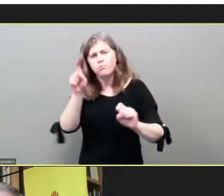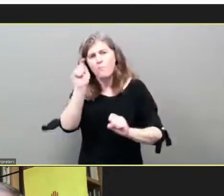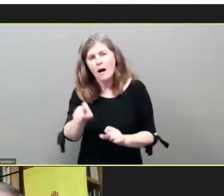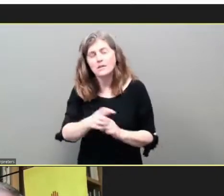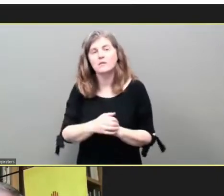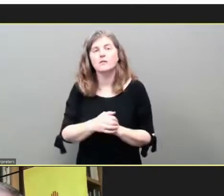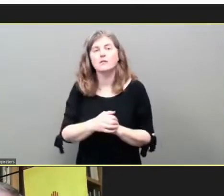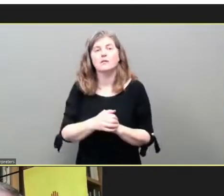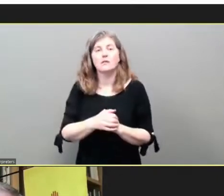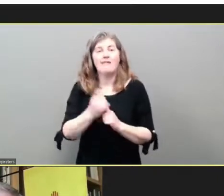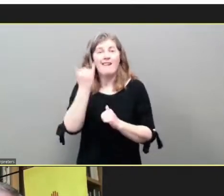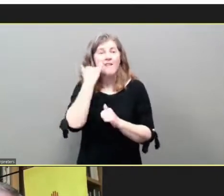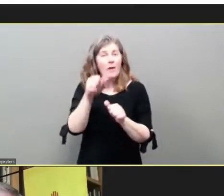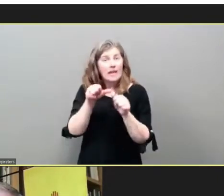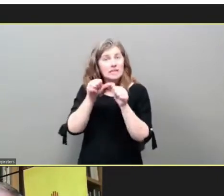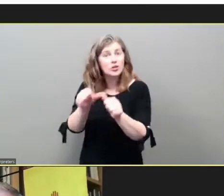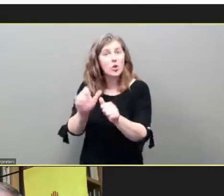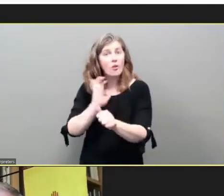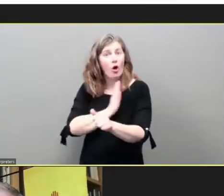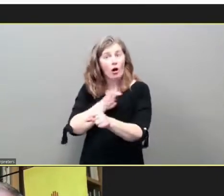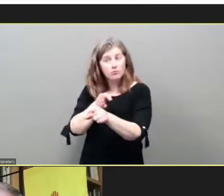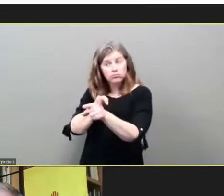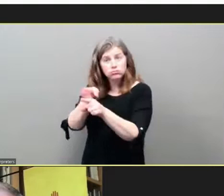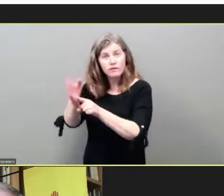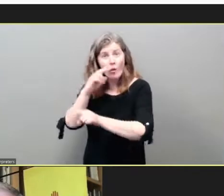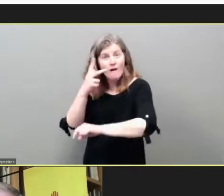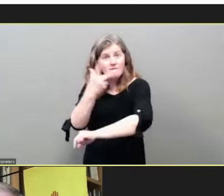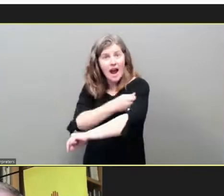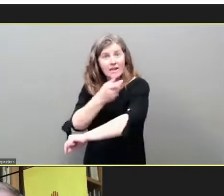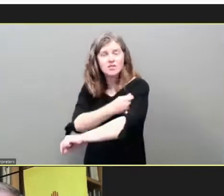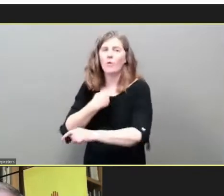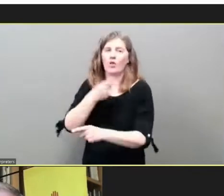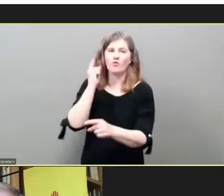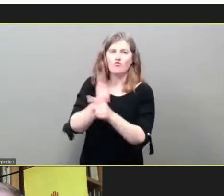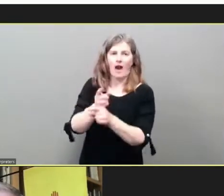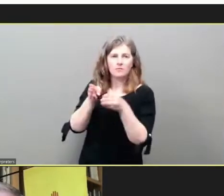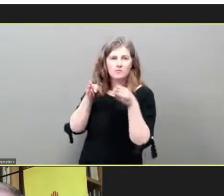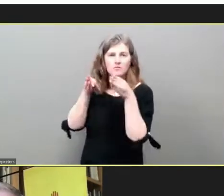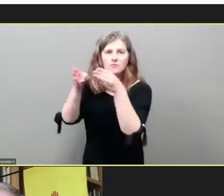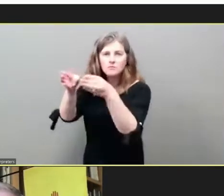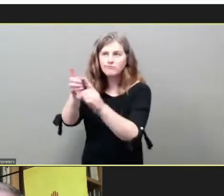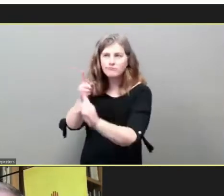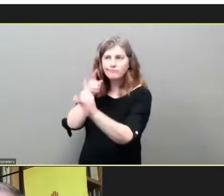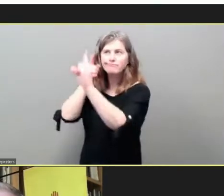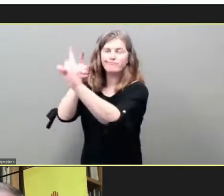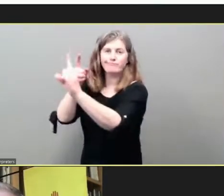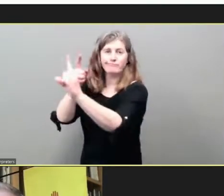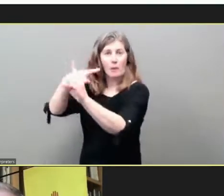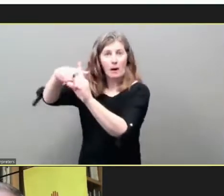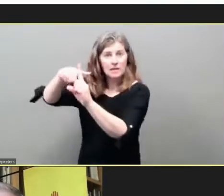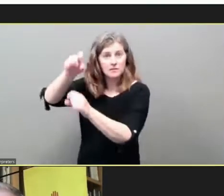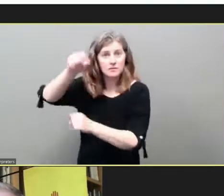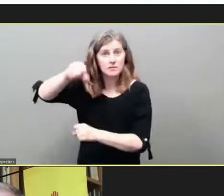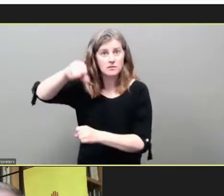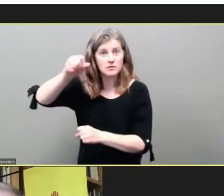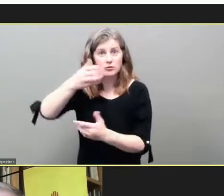continue along the path, we're on we are in the right direction right now, which is positive. But we definitely got to keep our eye on the data, which